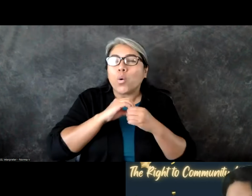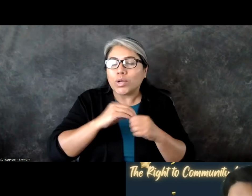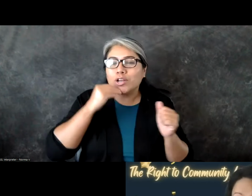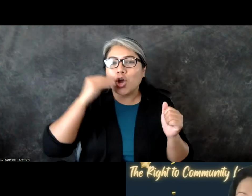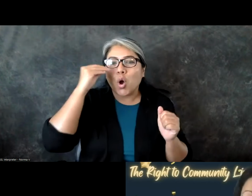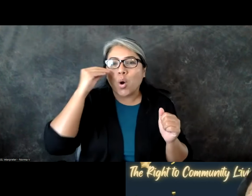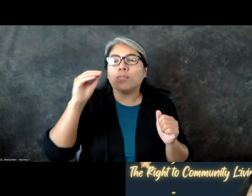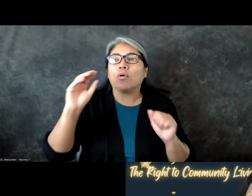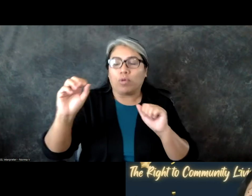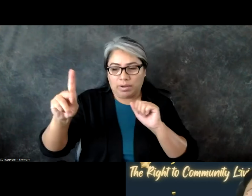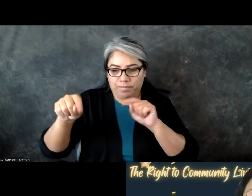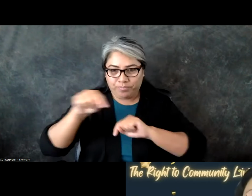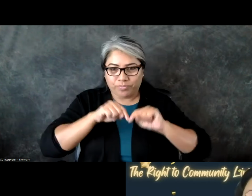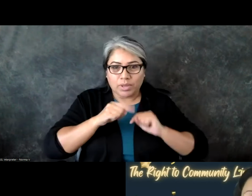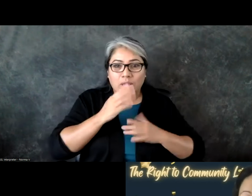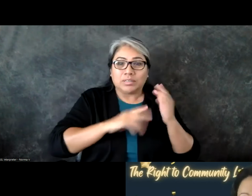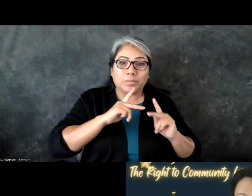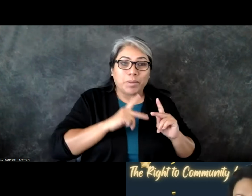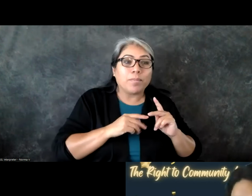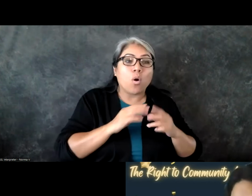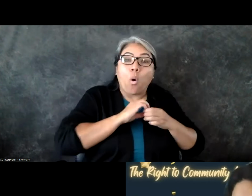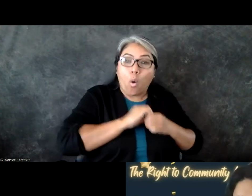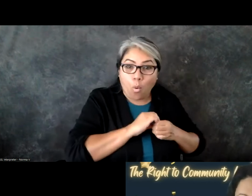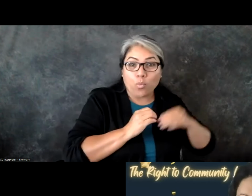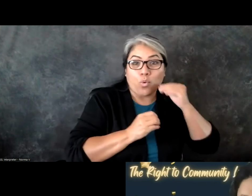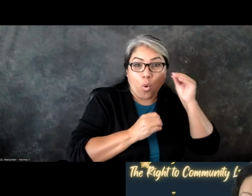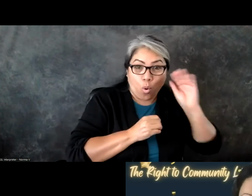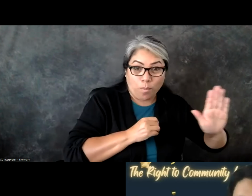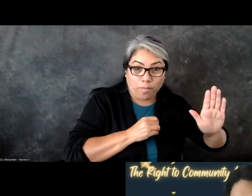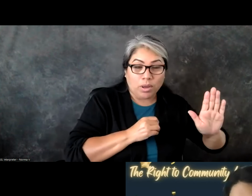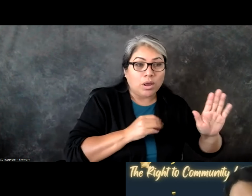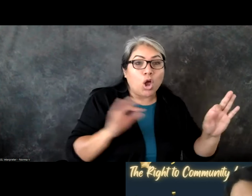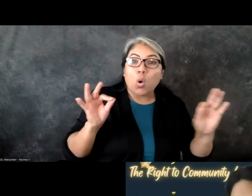significance of the eventual elimination to the asset test